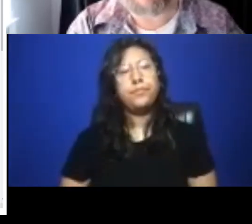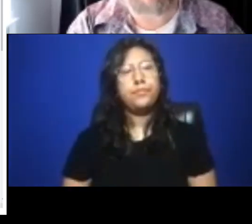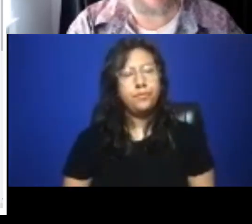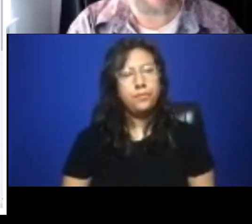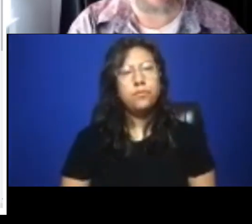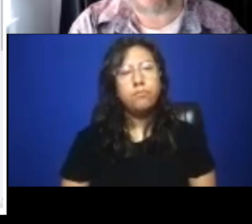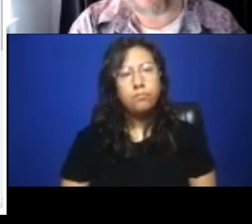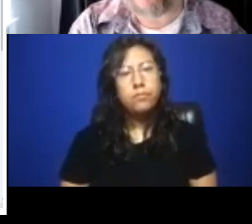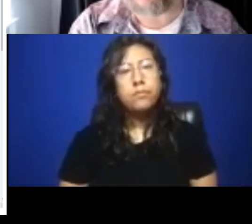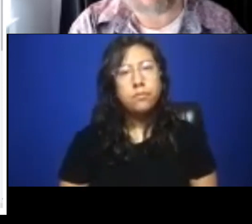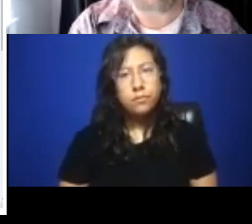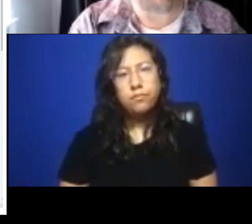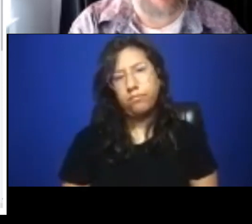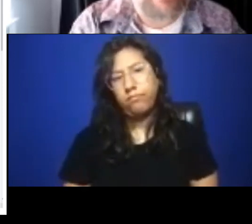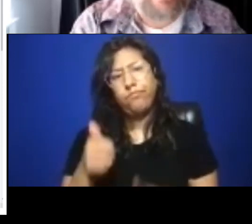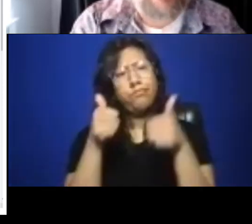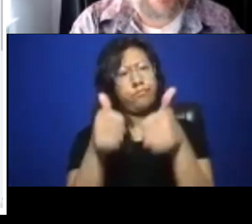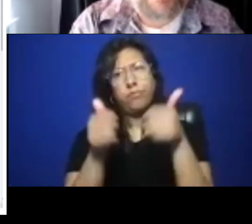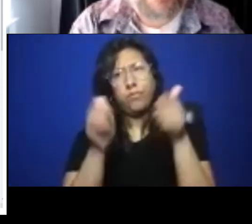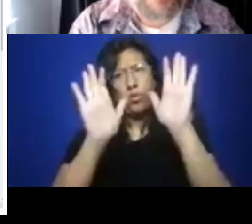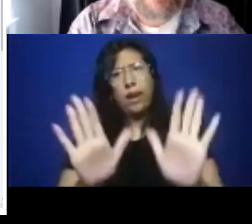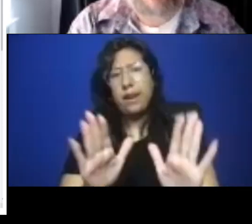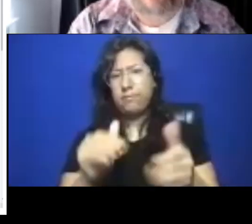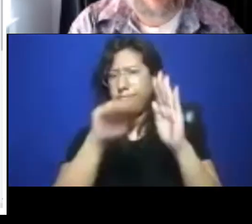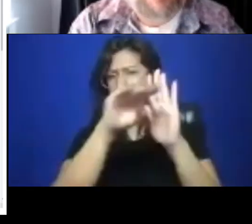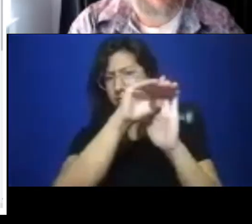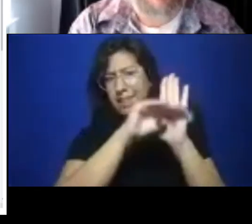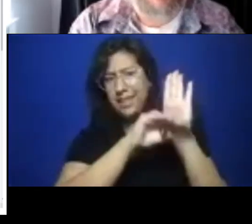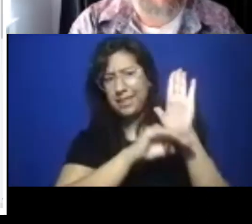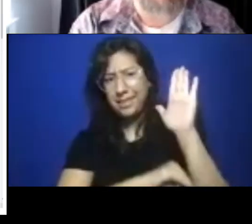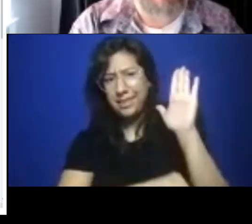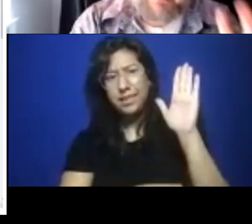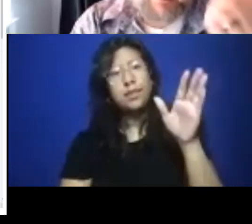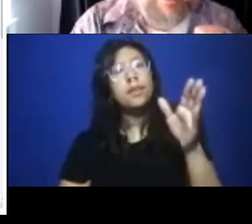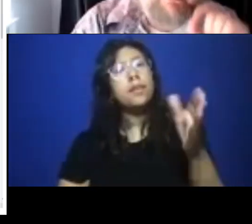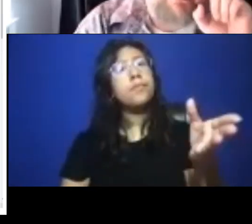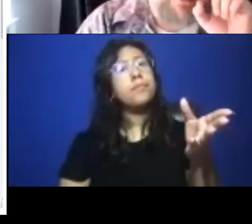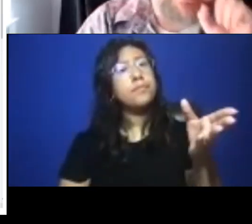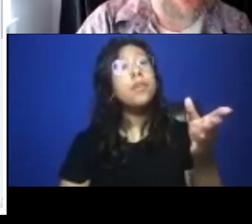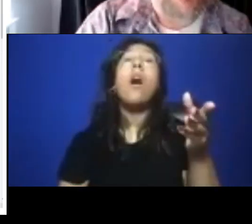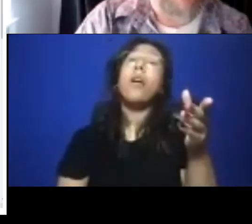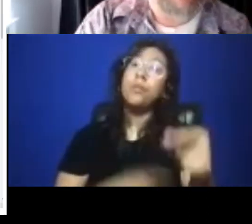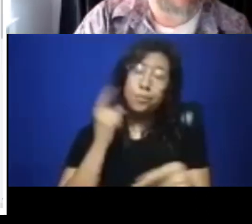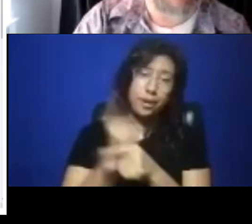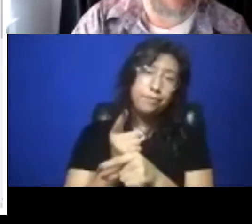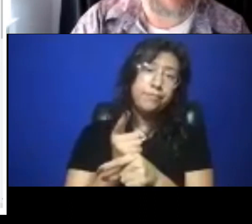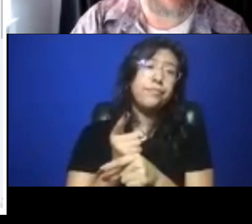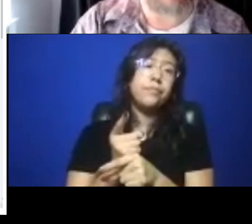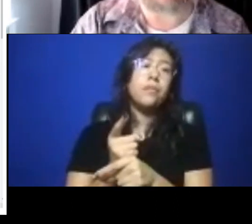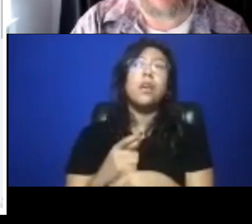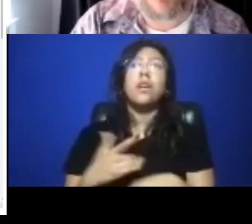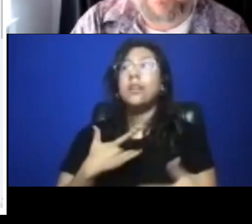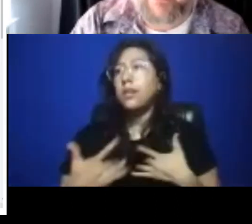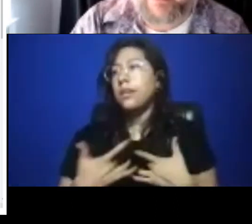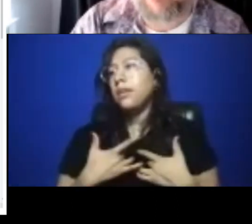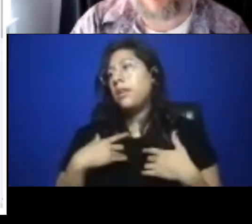Yeah, that's great. That is a really great list. And yeah, one more. So worry that they might have to teach the provider